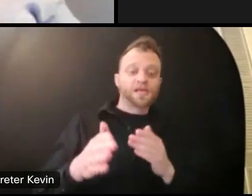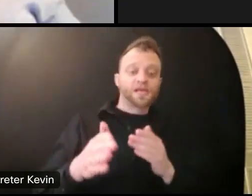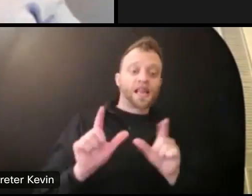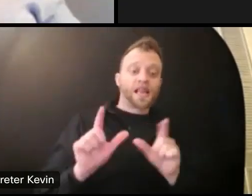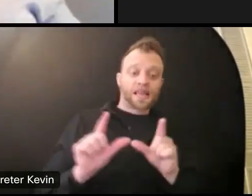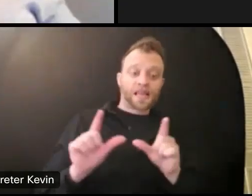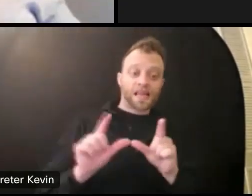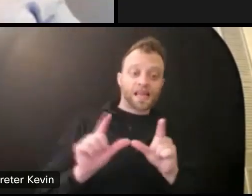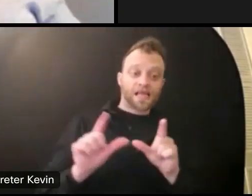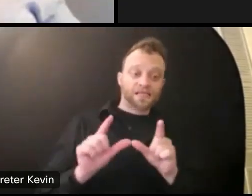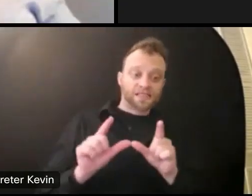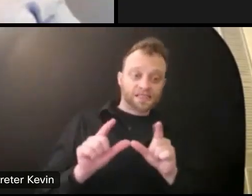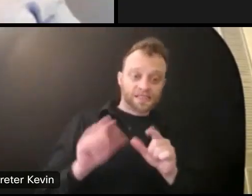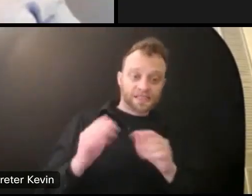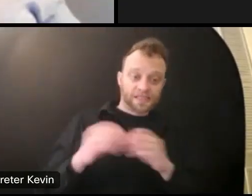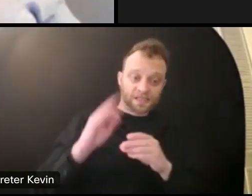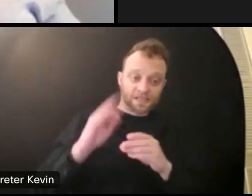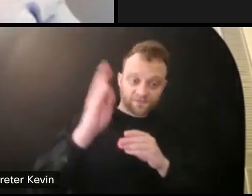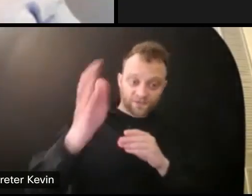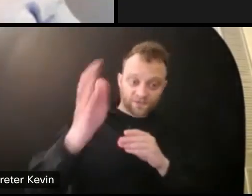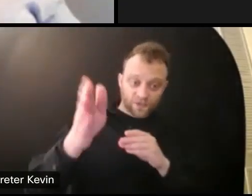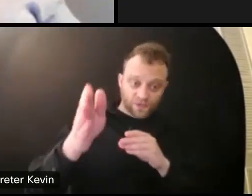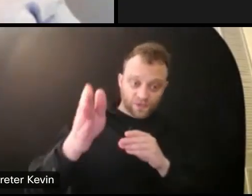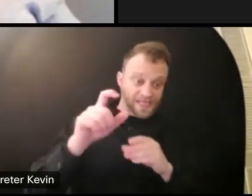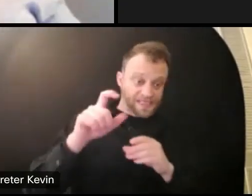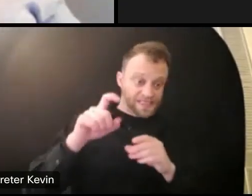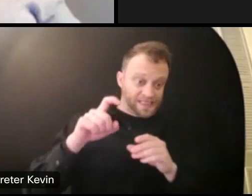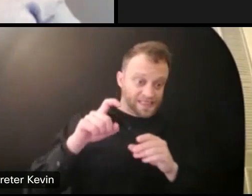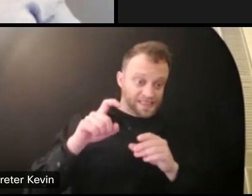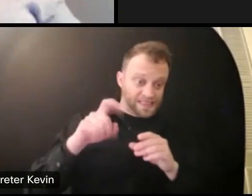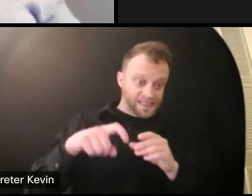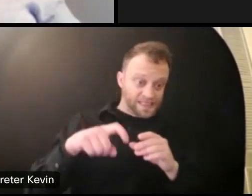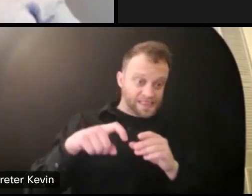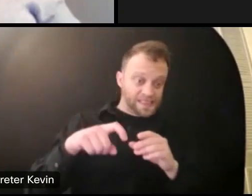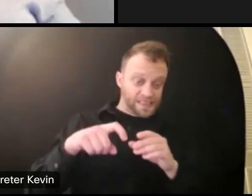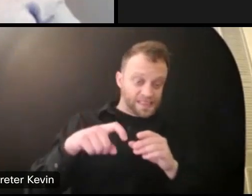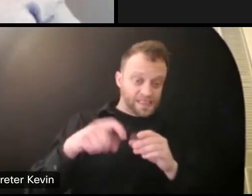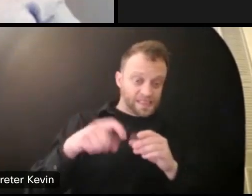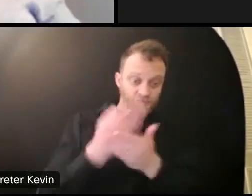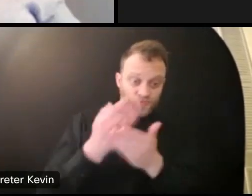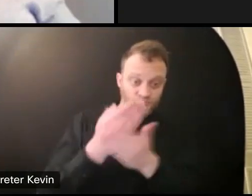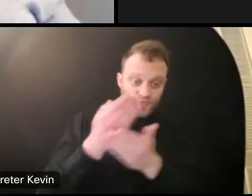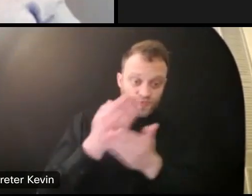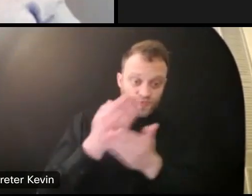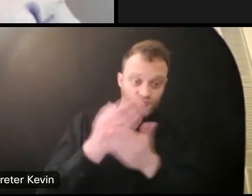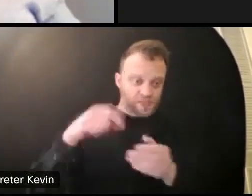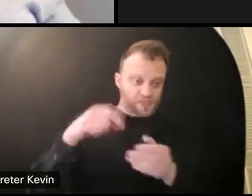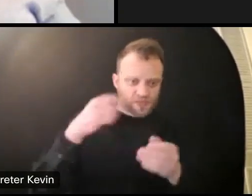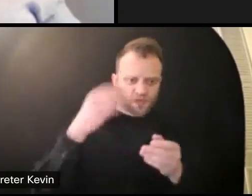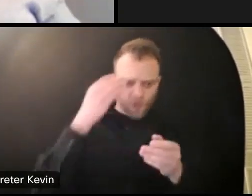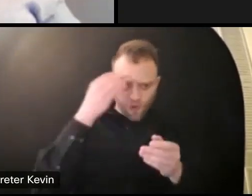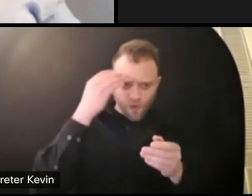from them until after that has been addressed. Just look for issues like that and if there